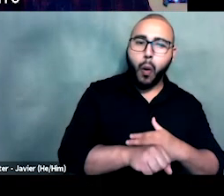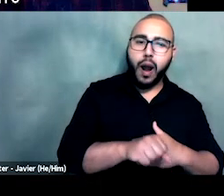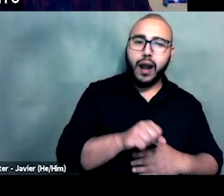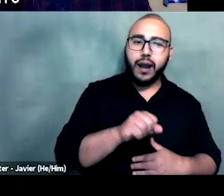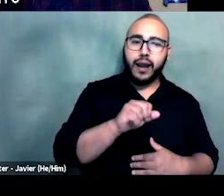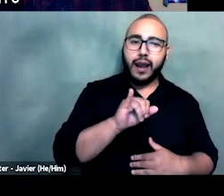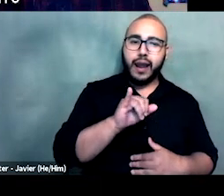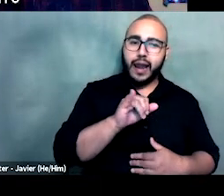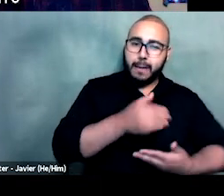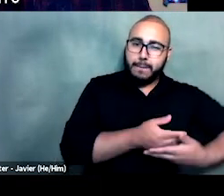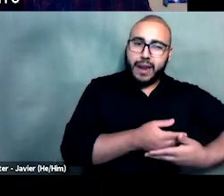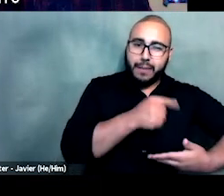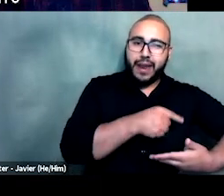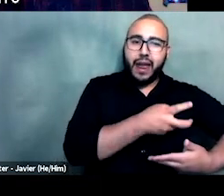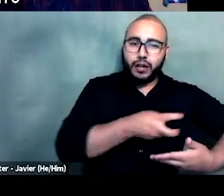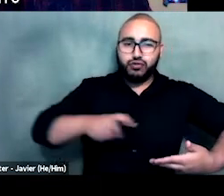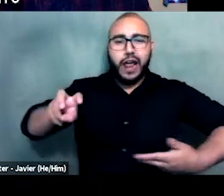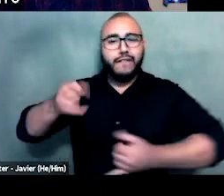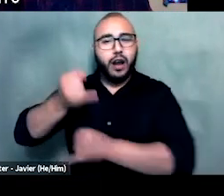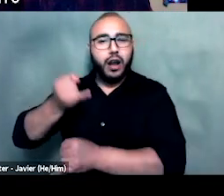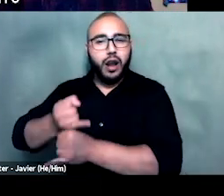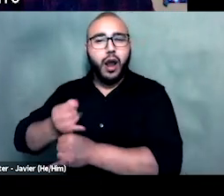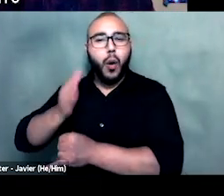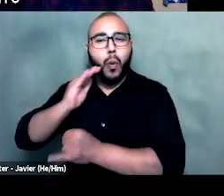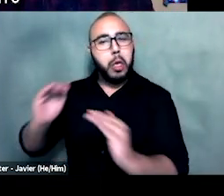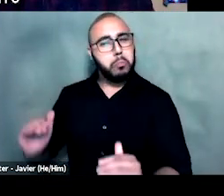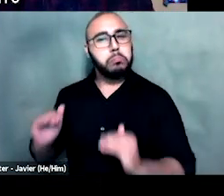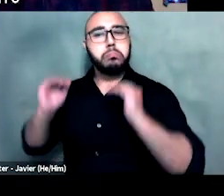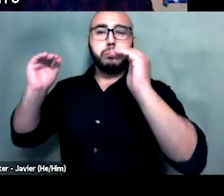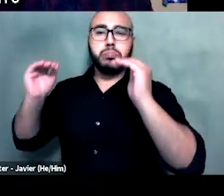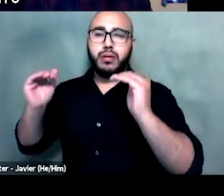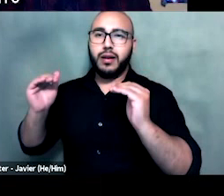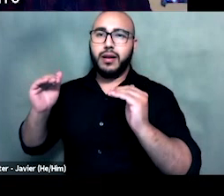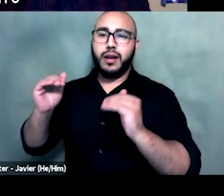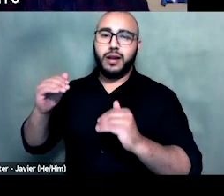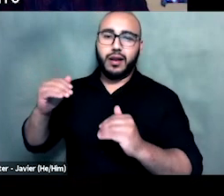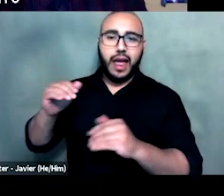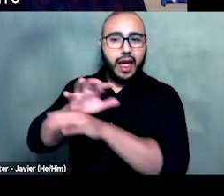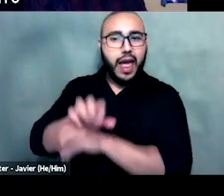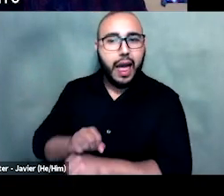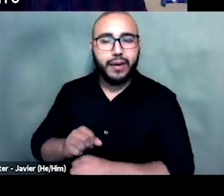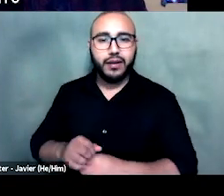grow to possess a civilized language and habit." And again, the idea was kill the